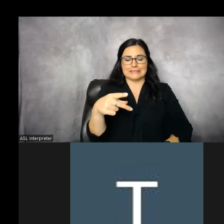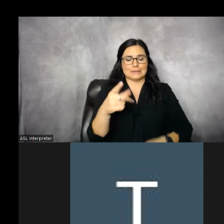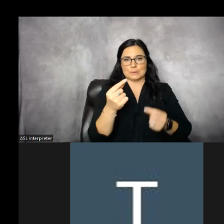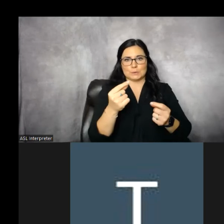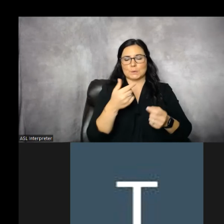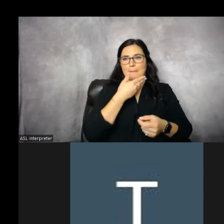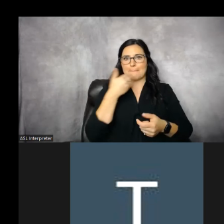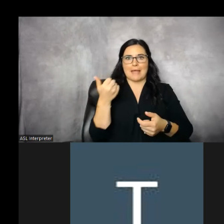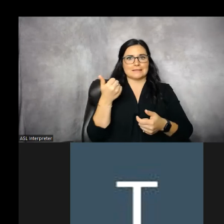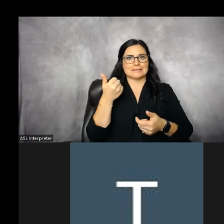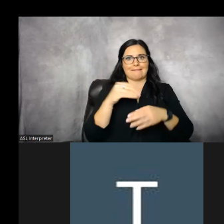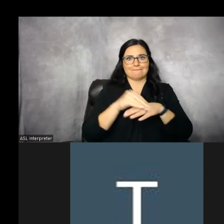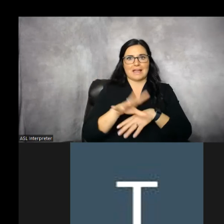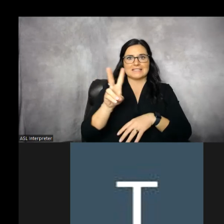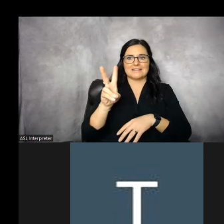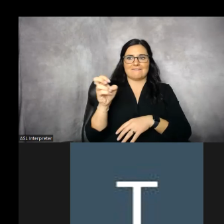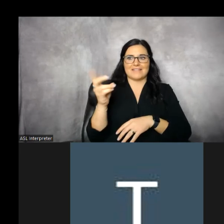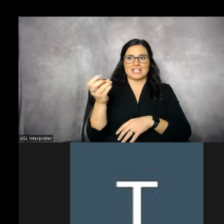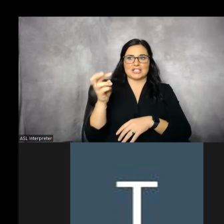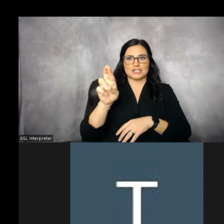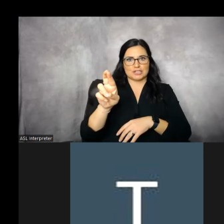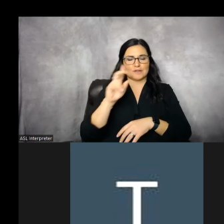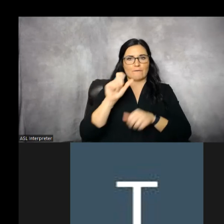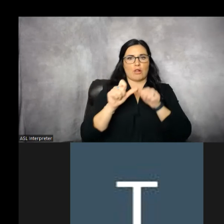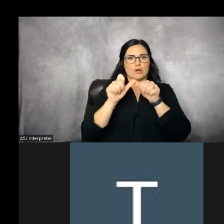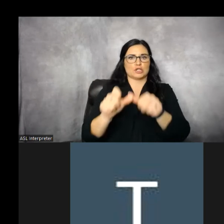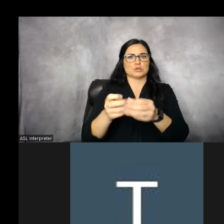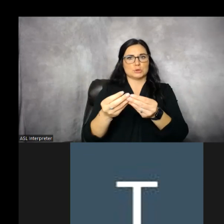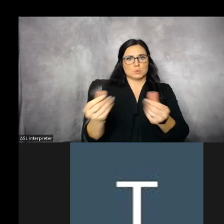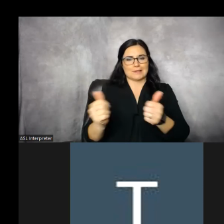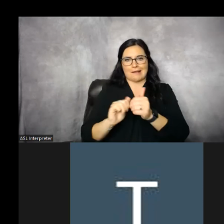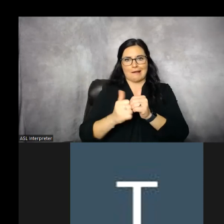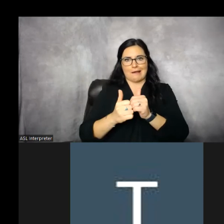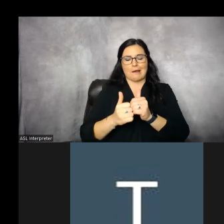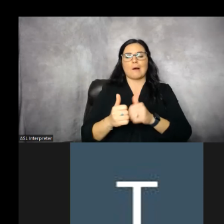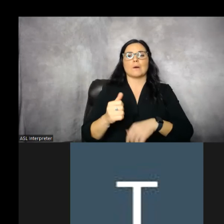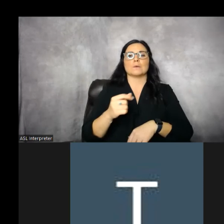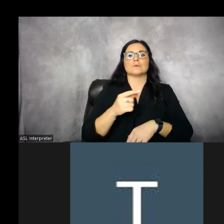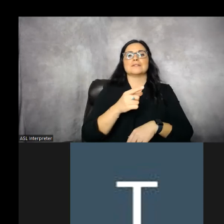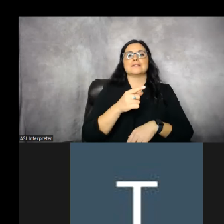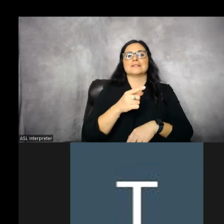with the vendor or an existing long-term solution that would include like a promise or agreement